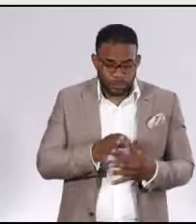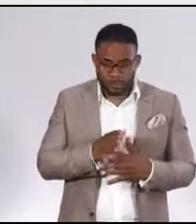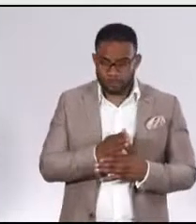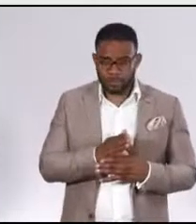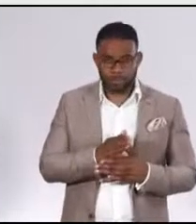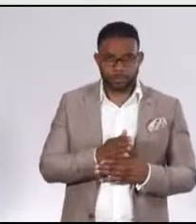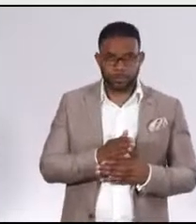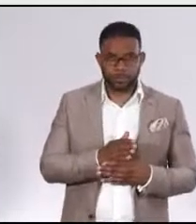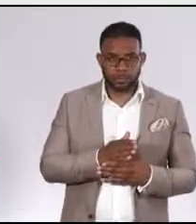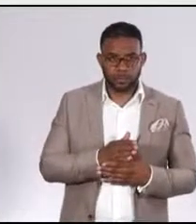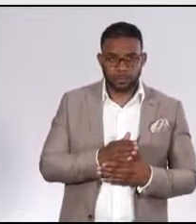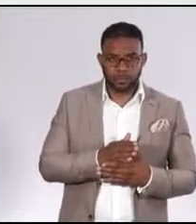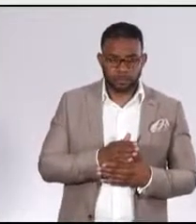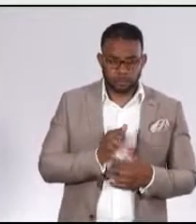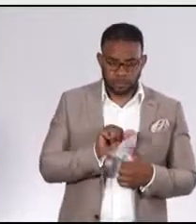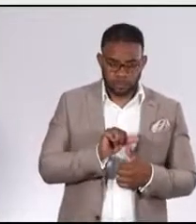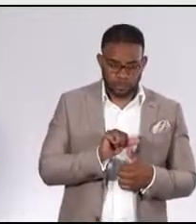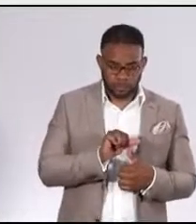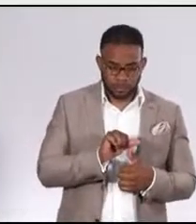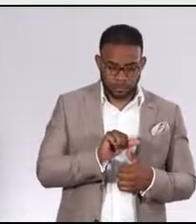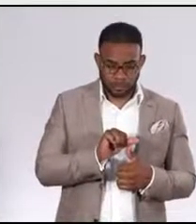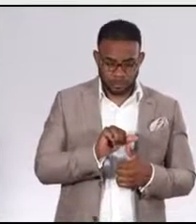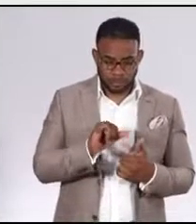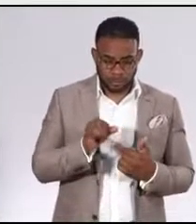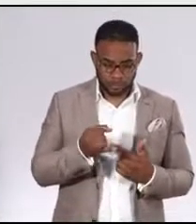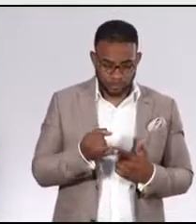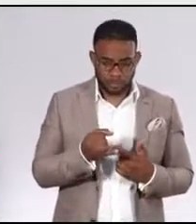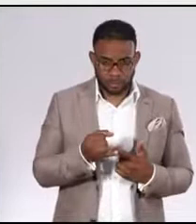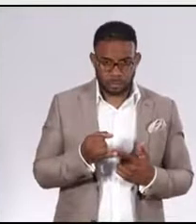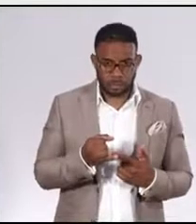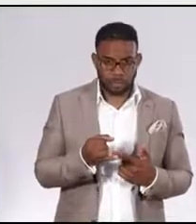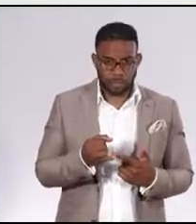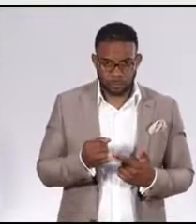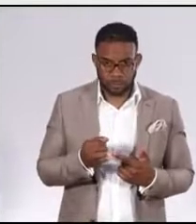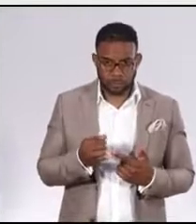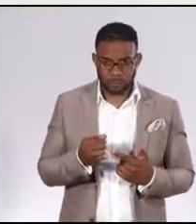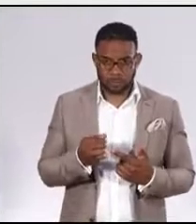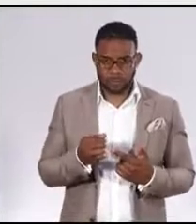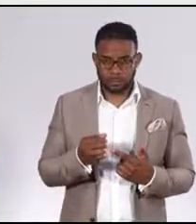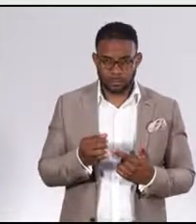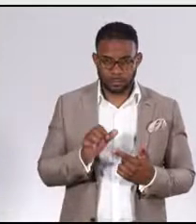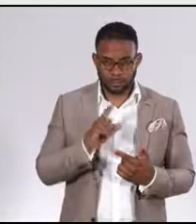uh a and j here uh and that will be hearing about.